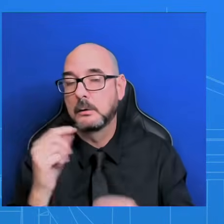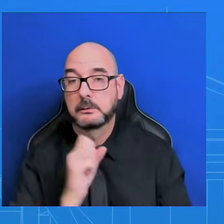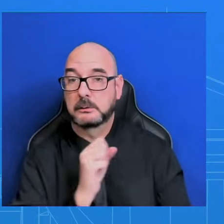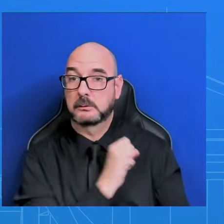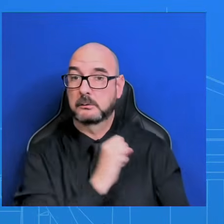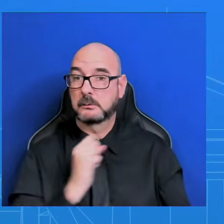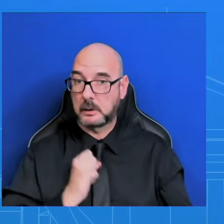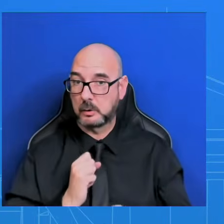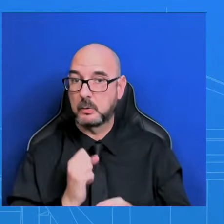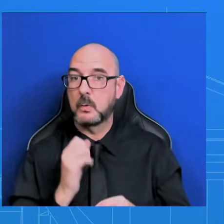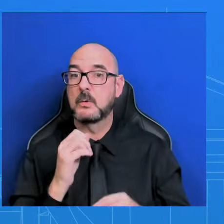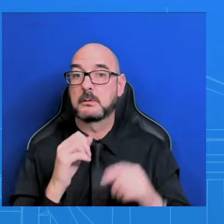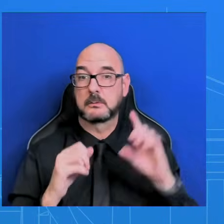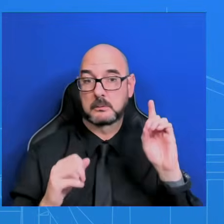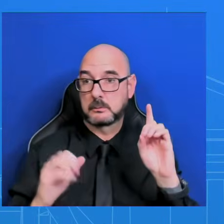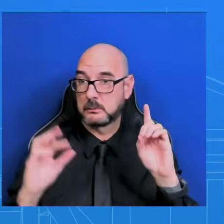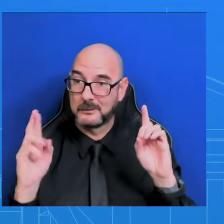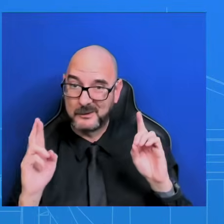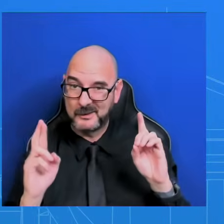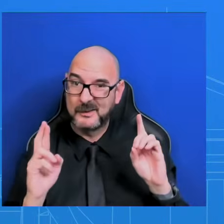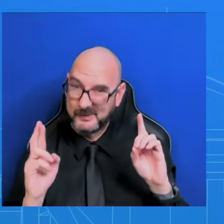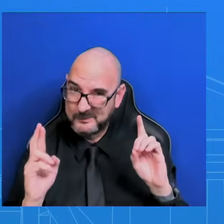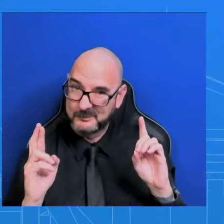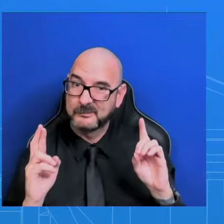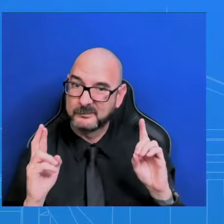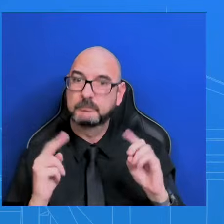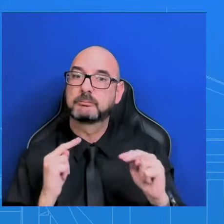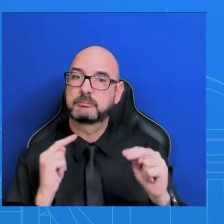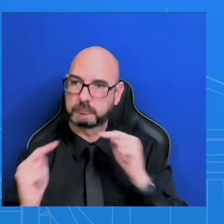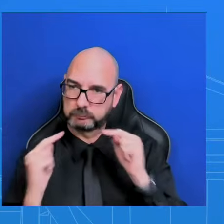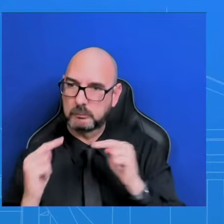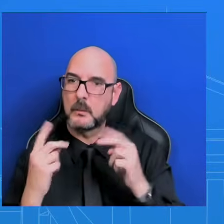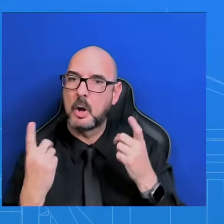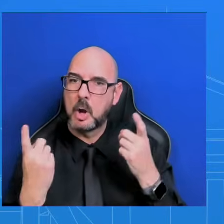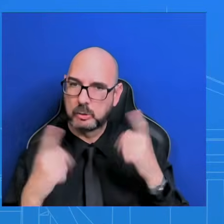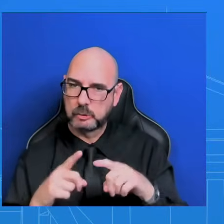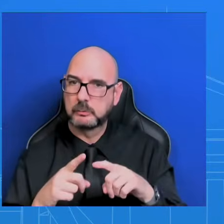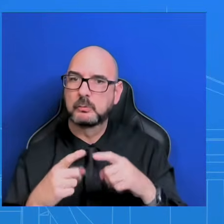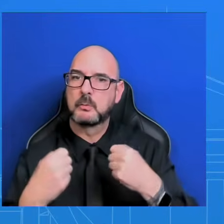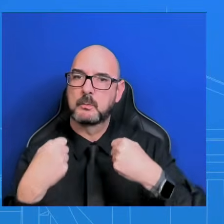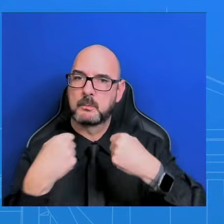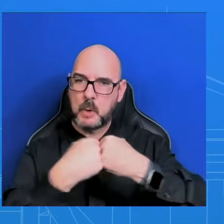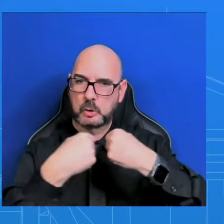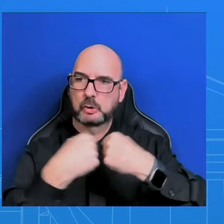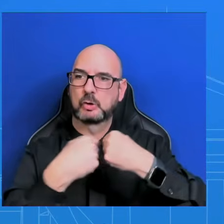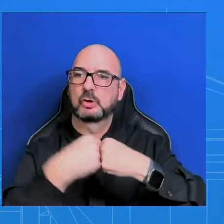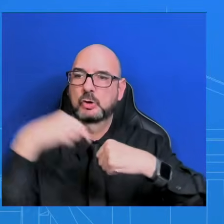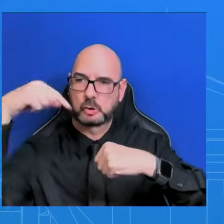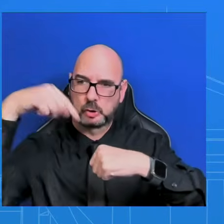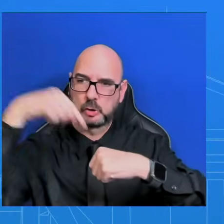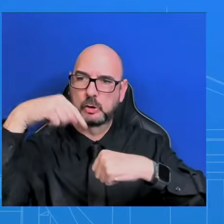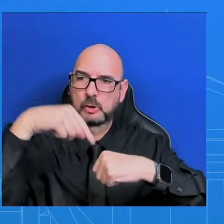continue to negotiate on border security. Obviously, this is something that's import- -- that is very important to this President.